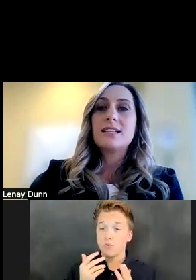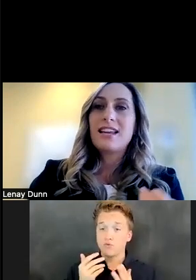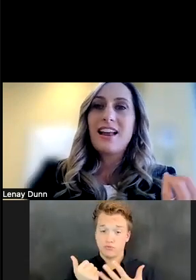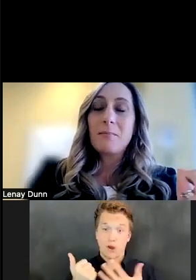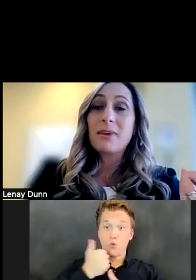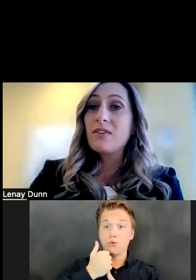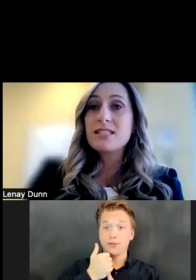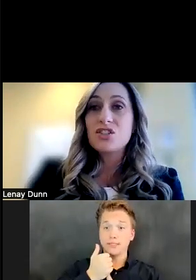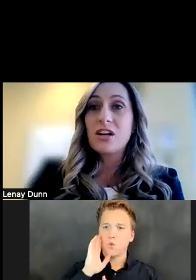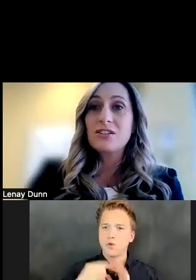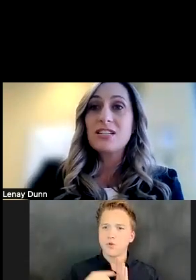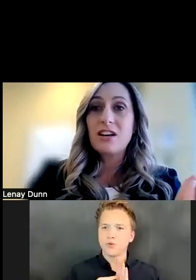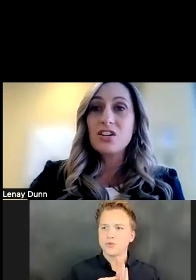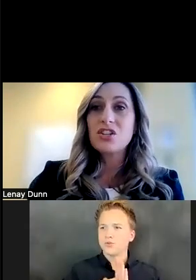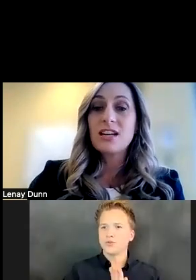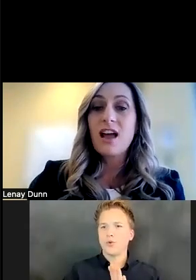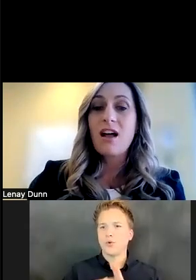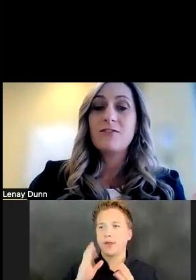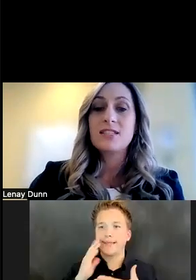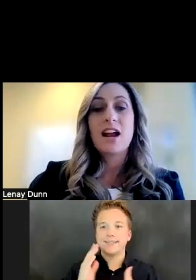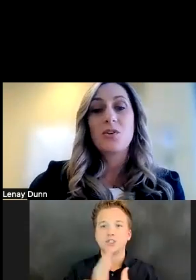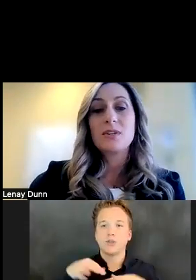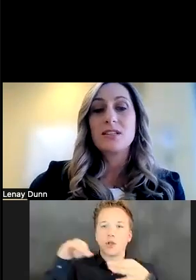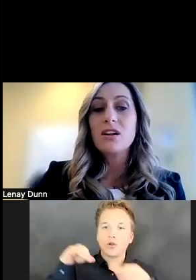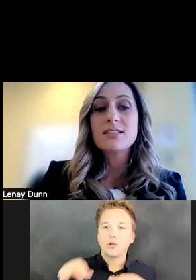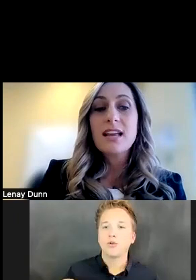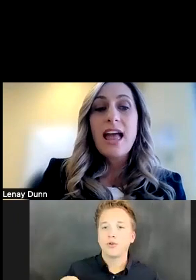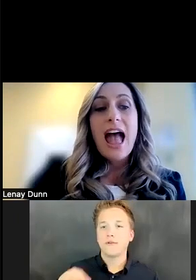Does it give us a shared definition of desired results?